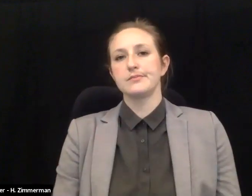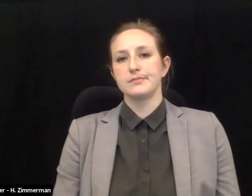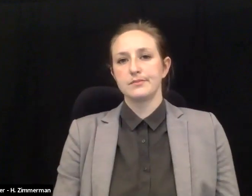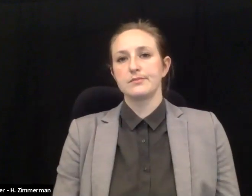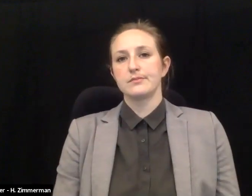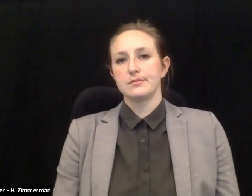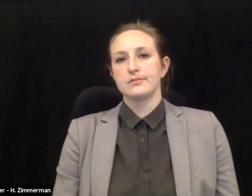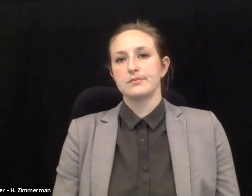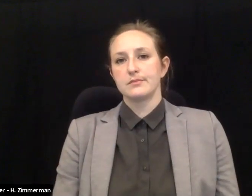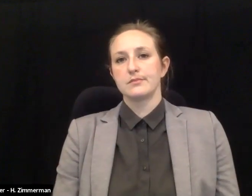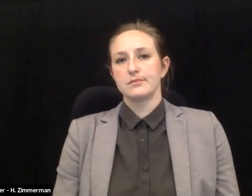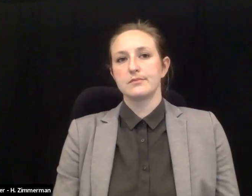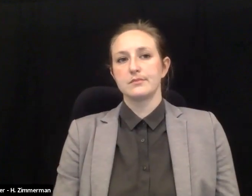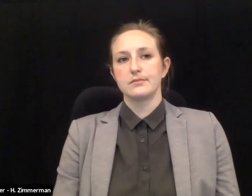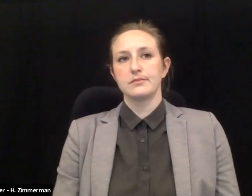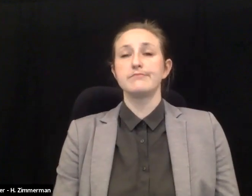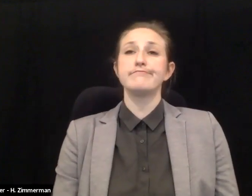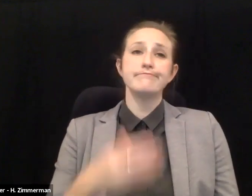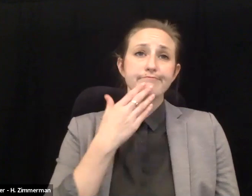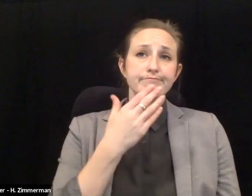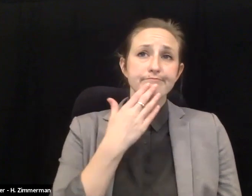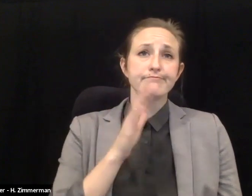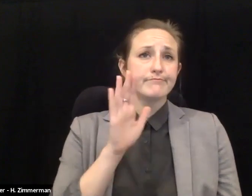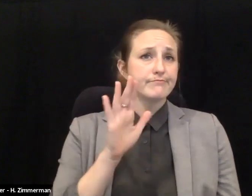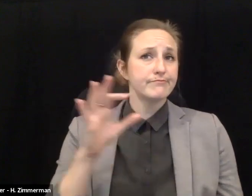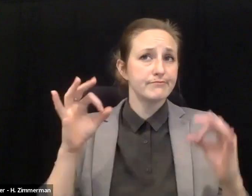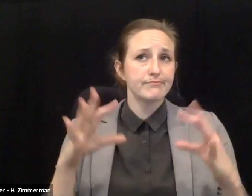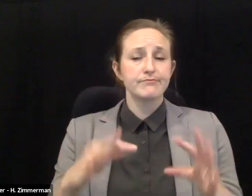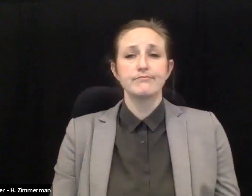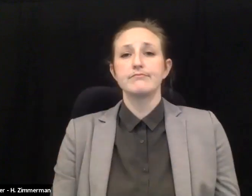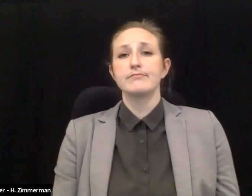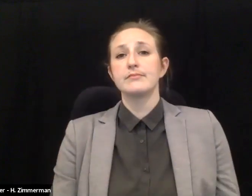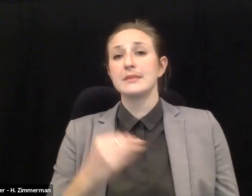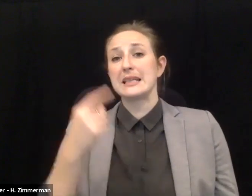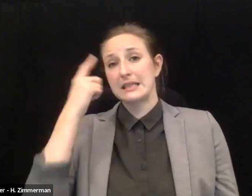Justin Harford: Meredith, that's, that's great feedback. And I think, like, be my eyes is really